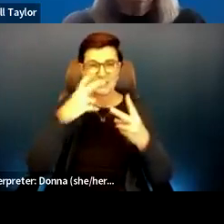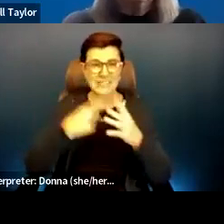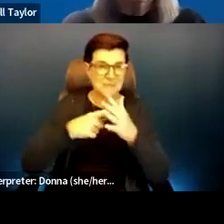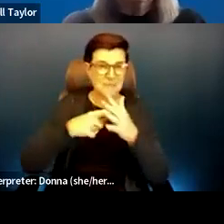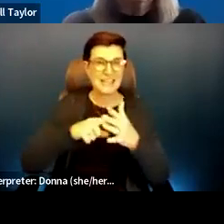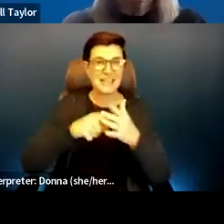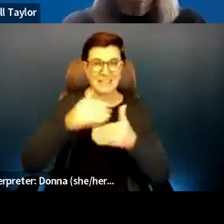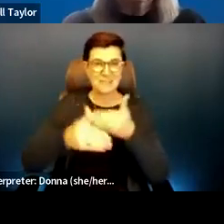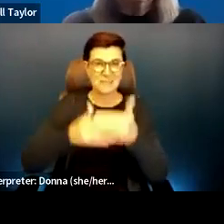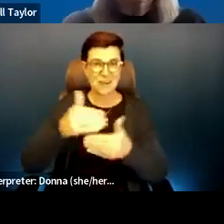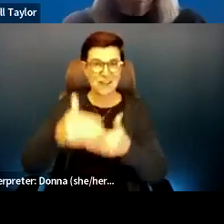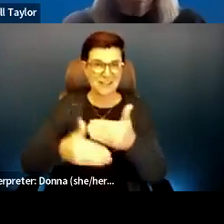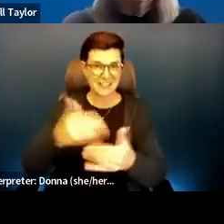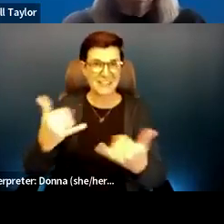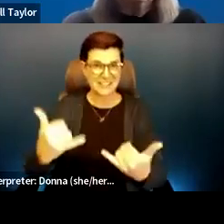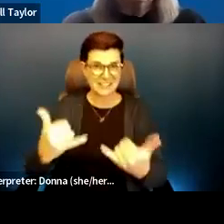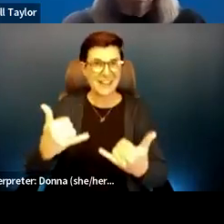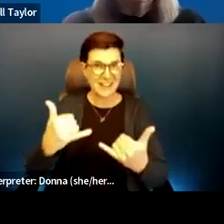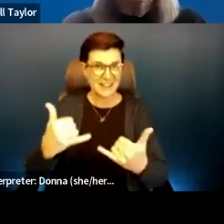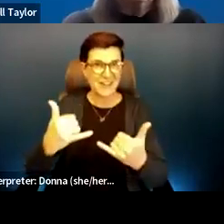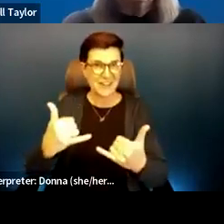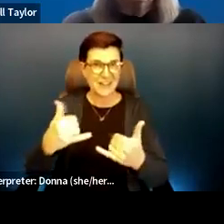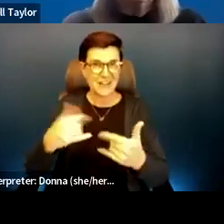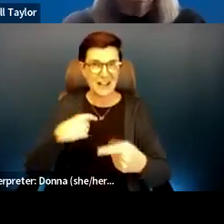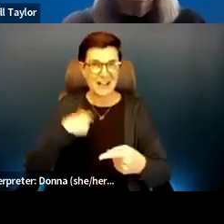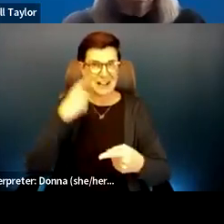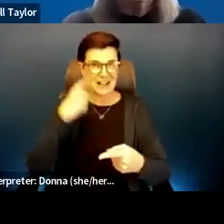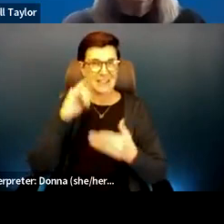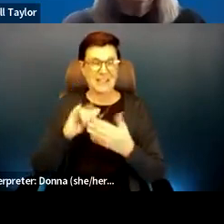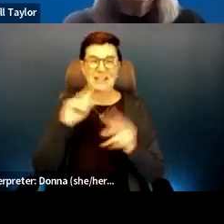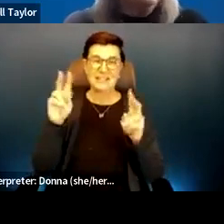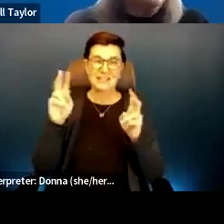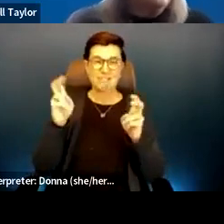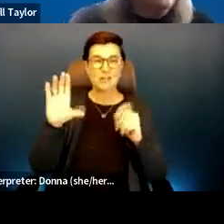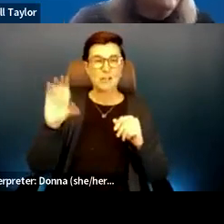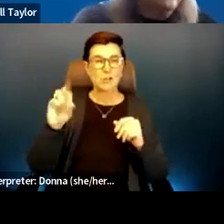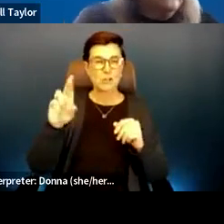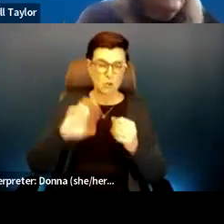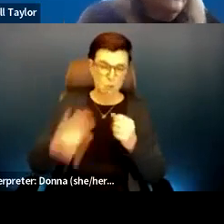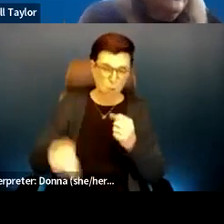where what I would call core support is going to the states,